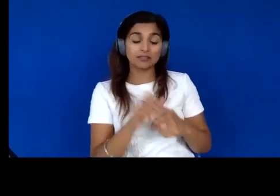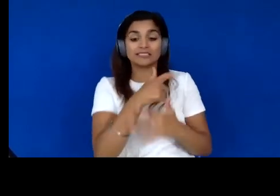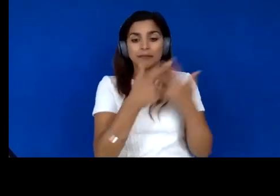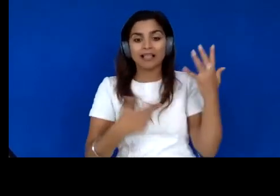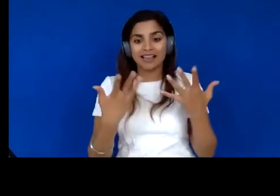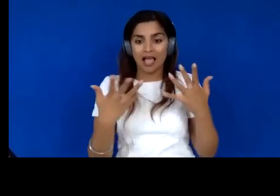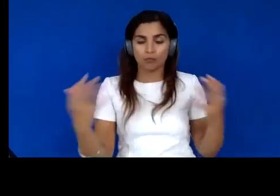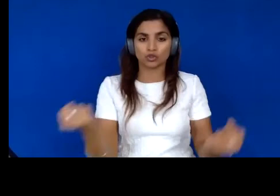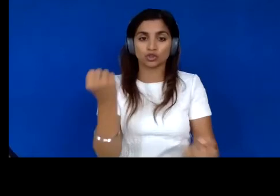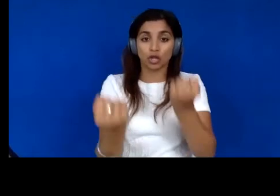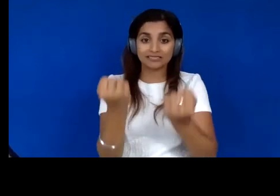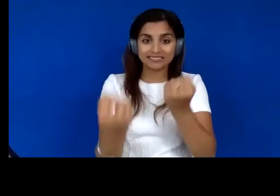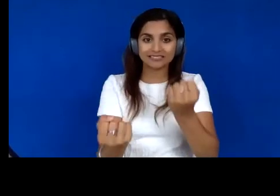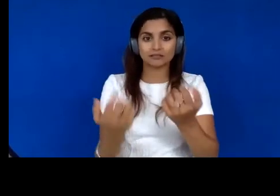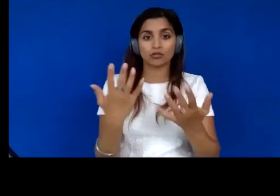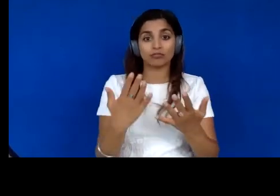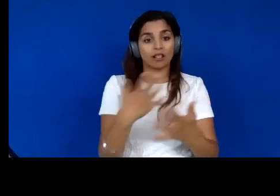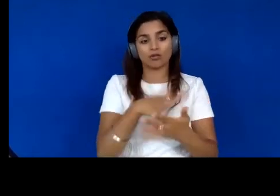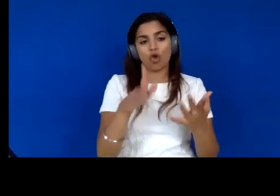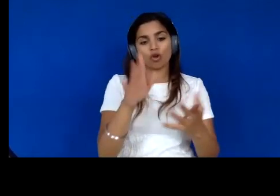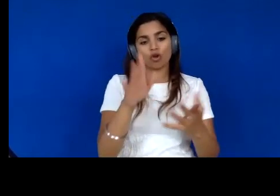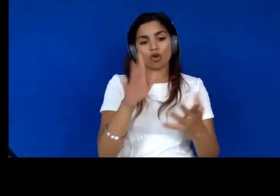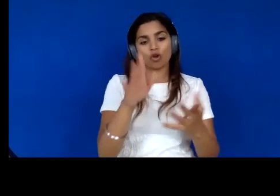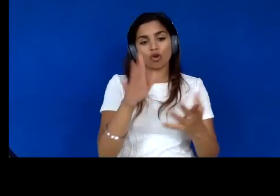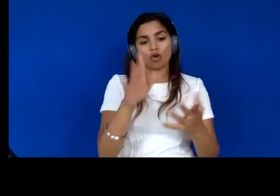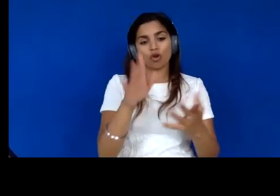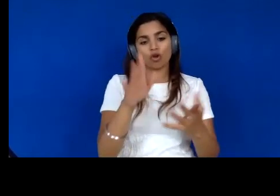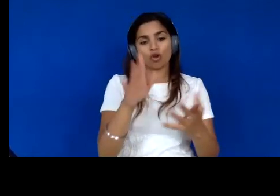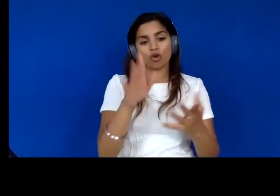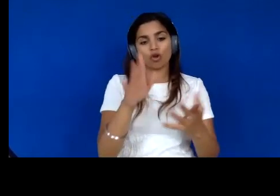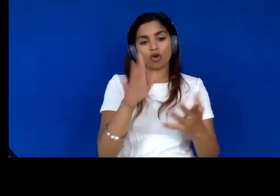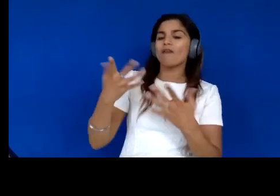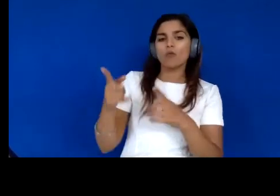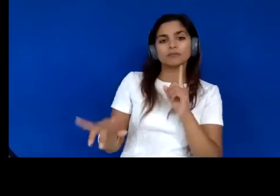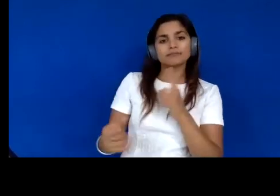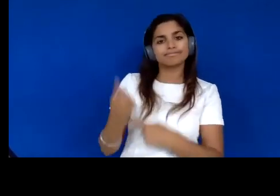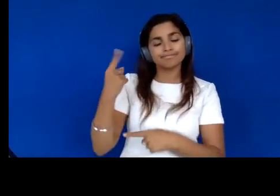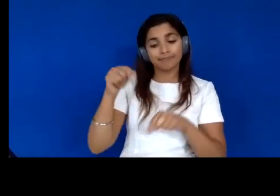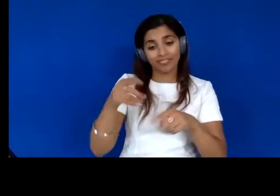tragedy in this talk I'm hoping to open space for that conversation there are